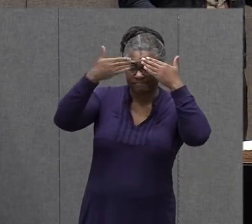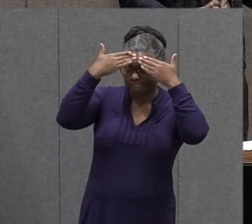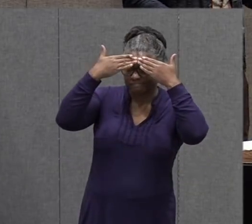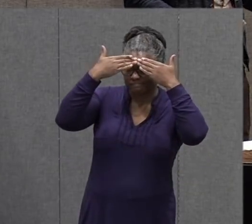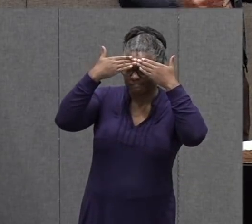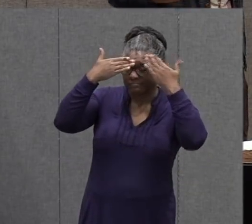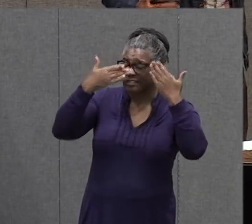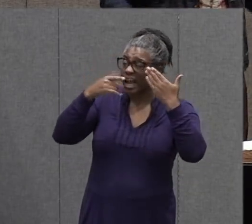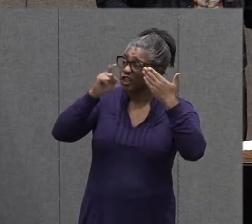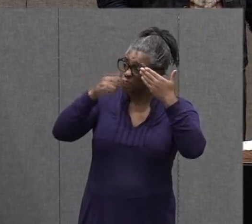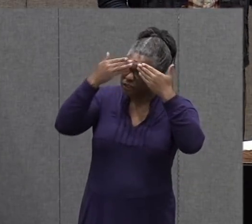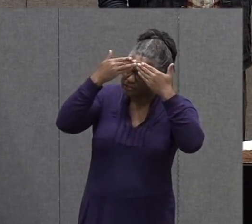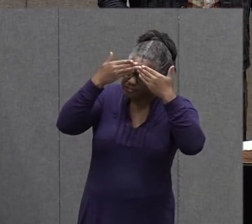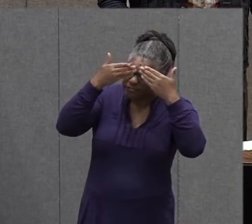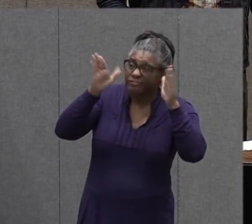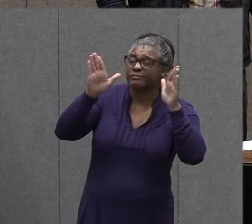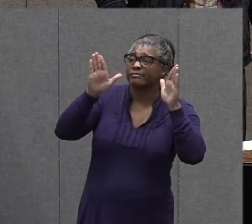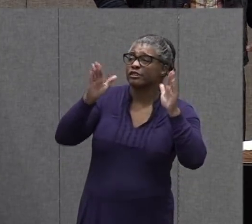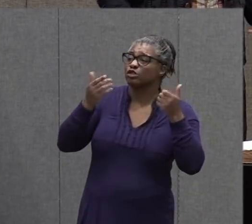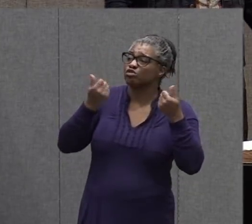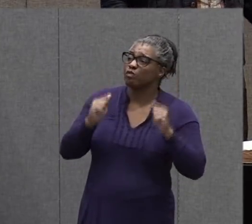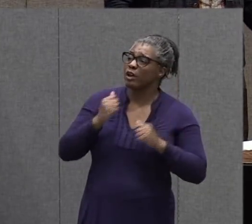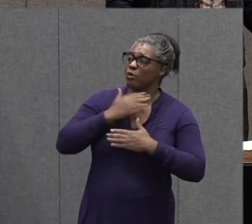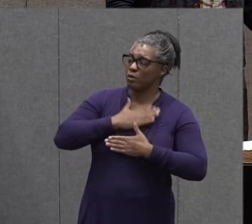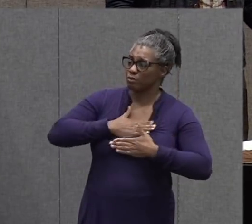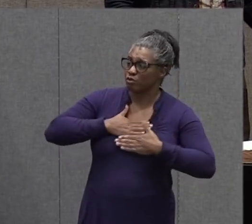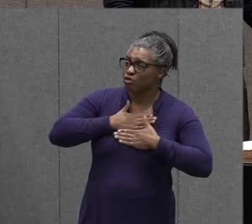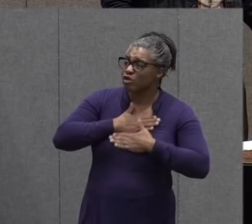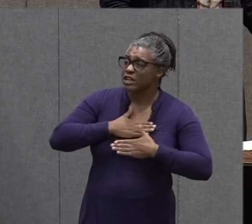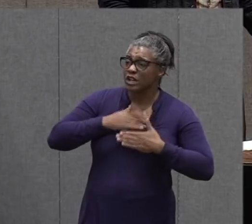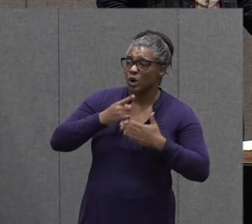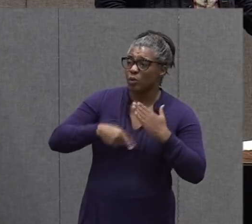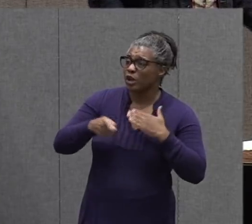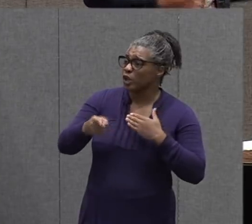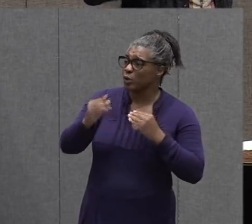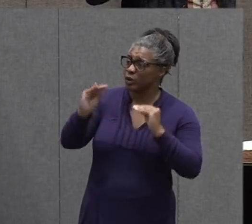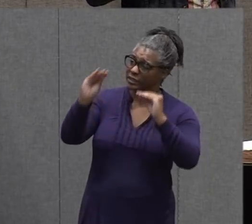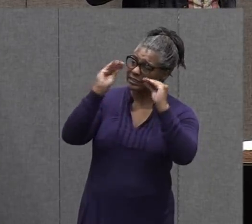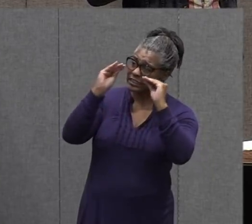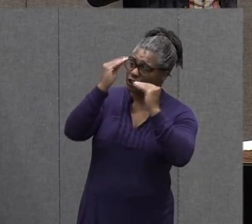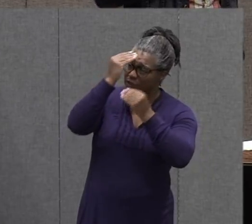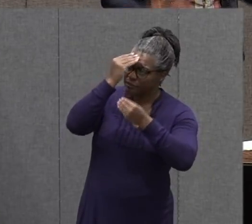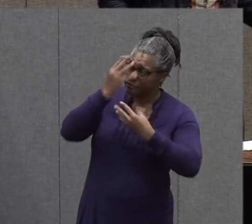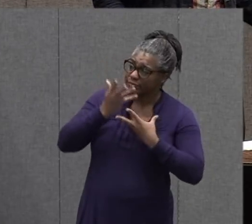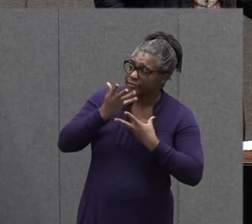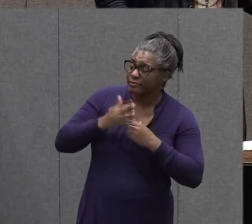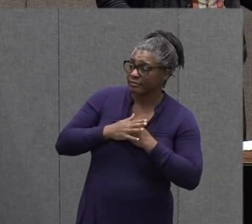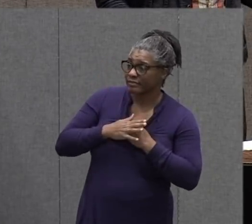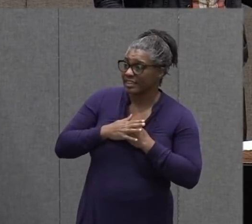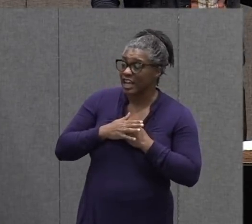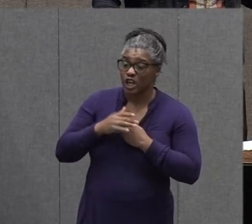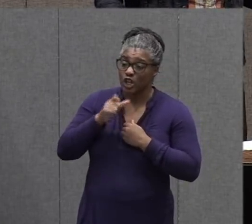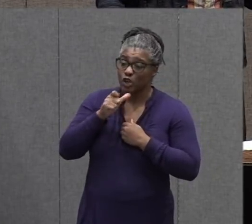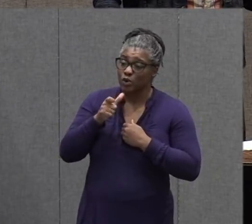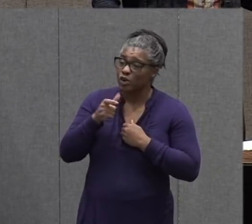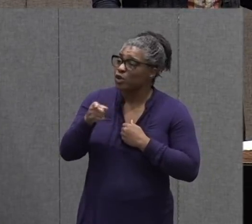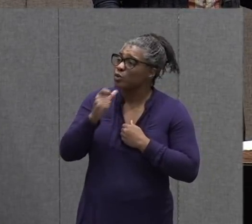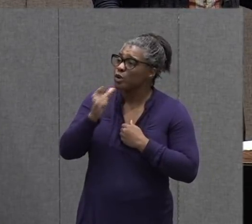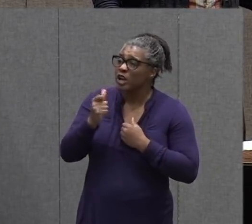what you're trying to share with me. Not because you wanted to punish me. But because you just wanted me to grow as a person. [Miss Garcia] Yeah.